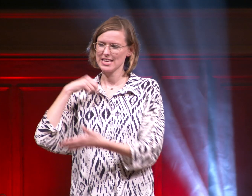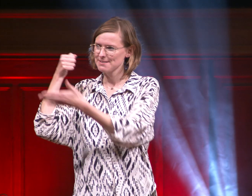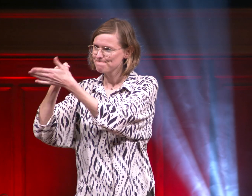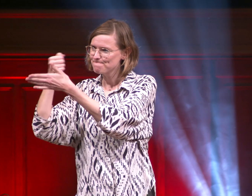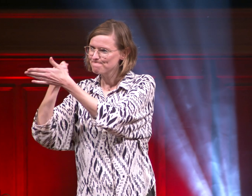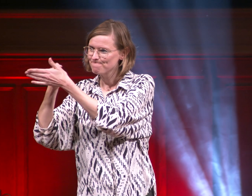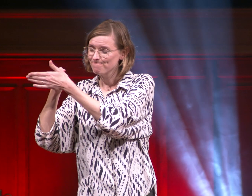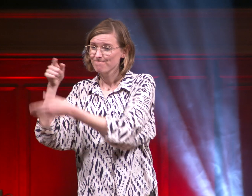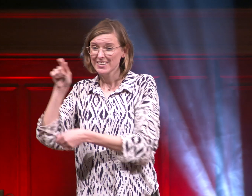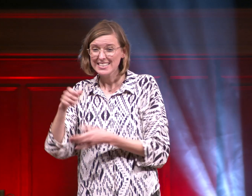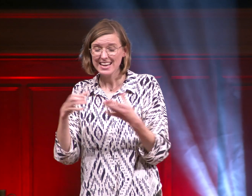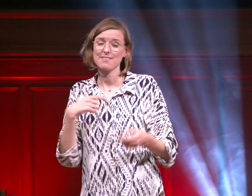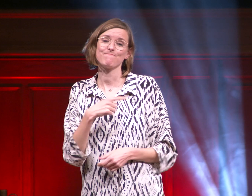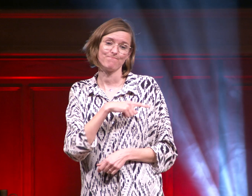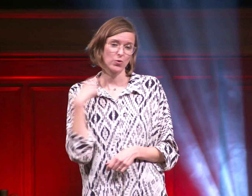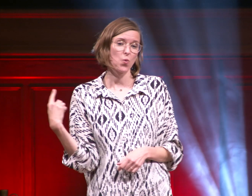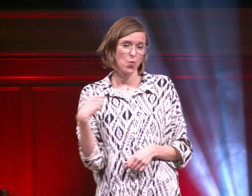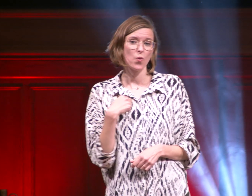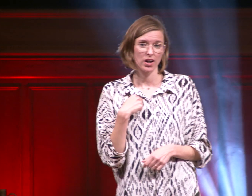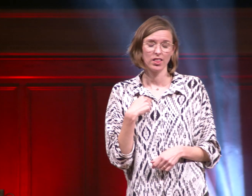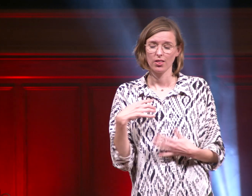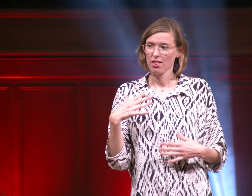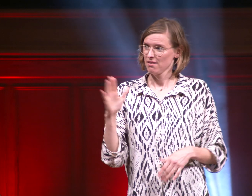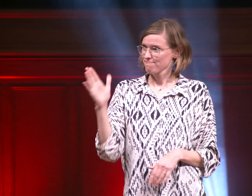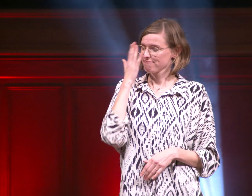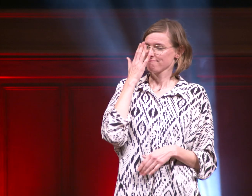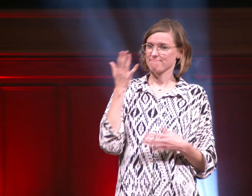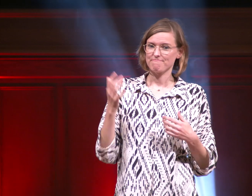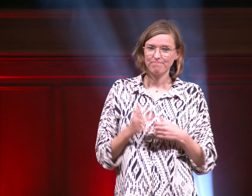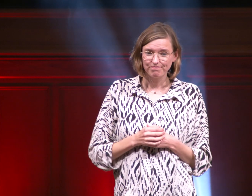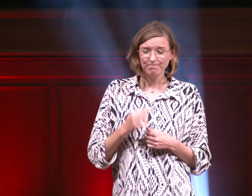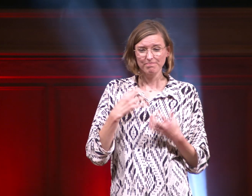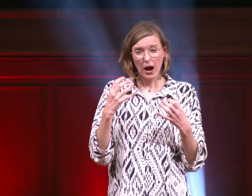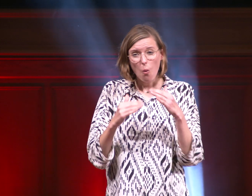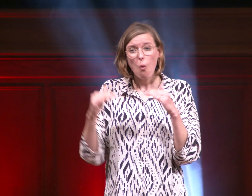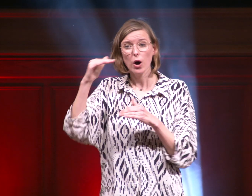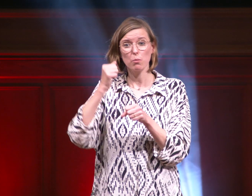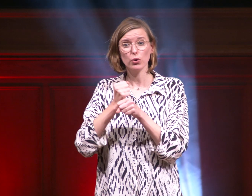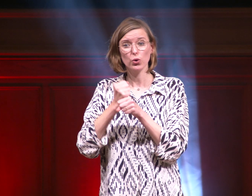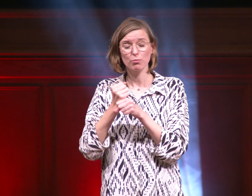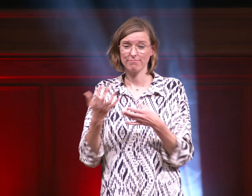I went to court; tried to fight the government, but lost the case. That was a really big setback.